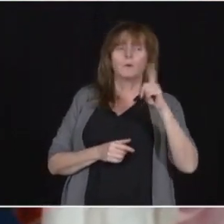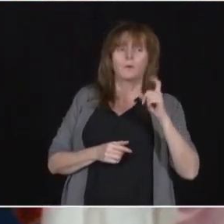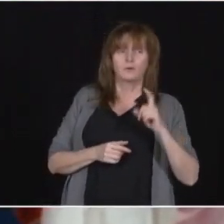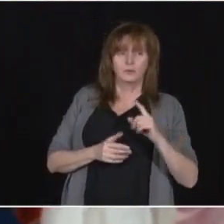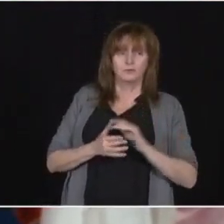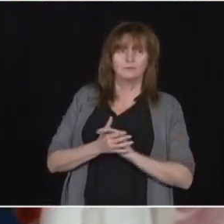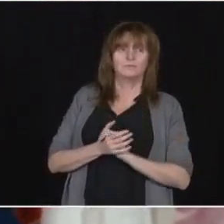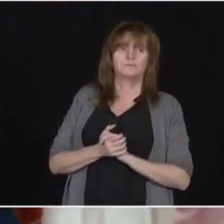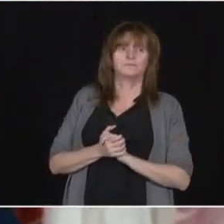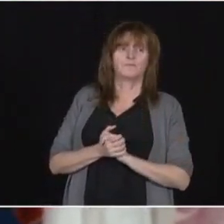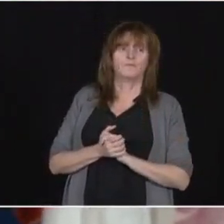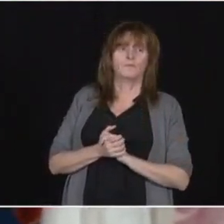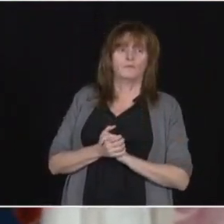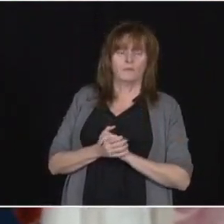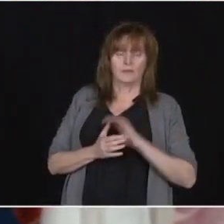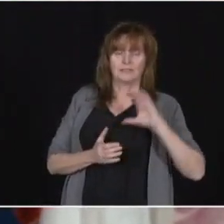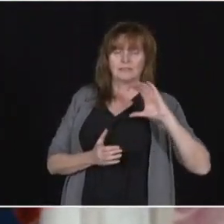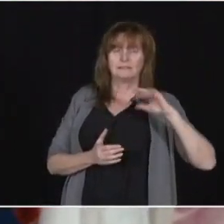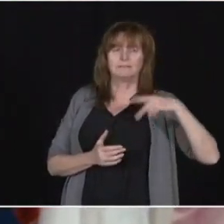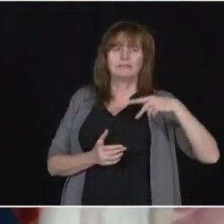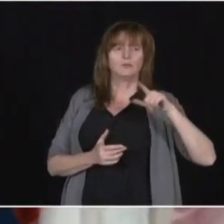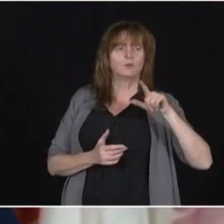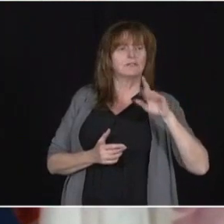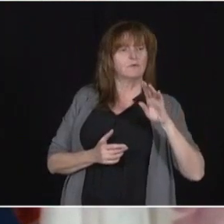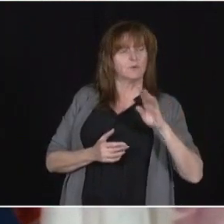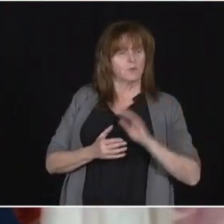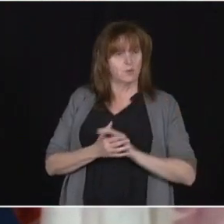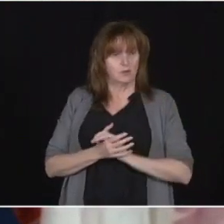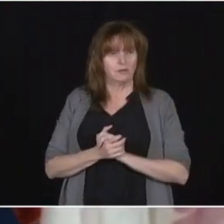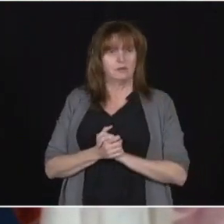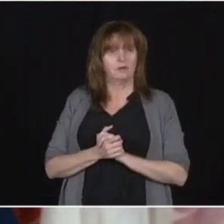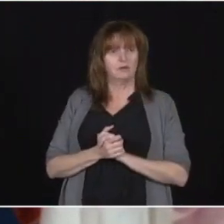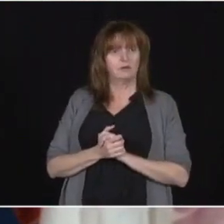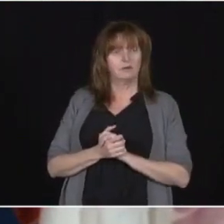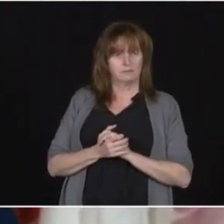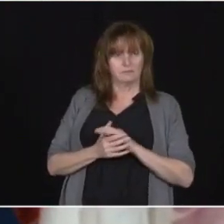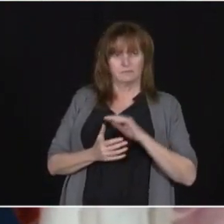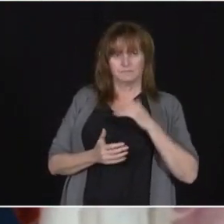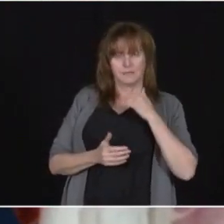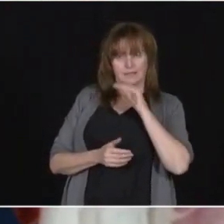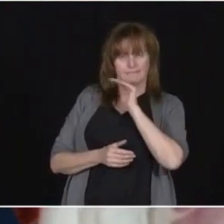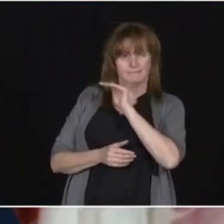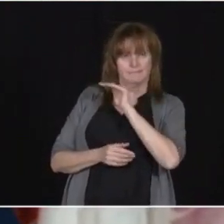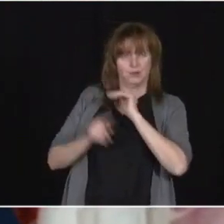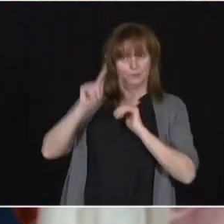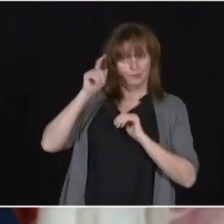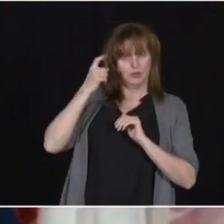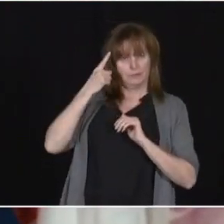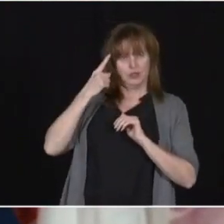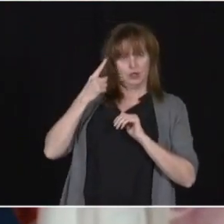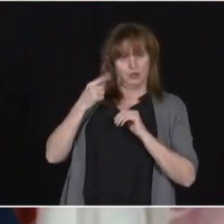This question is for the premier. I just wanted to get some more clarity regarding summer camps.